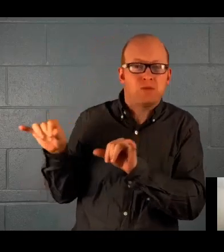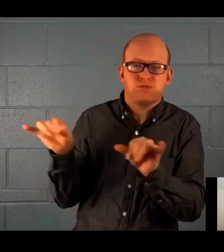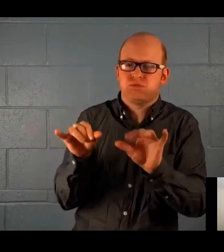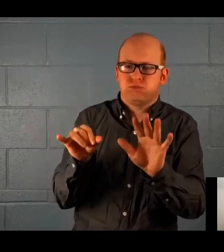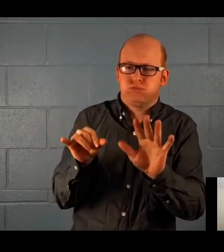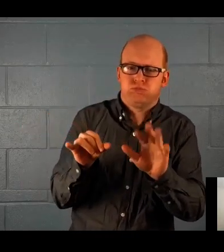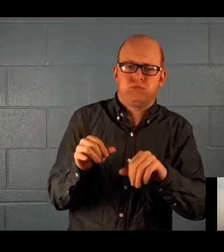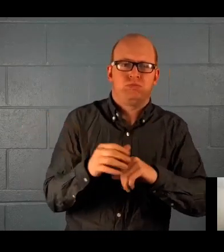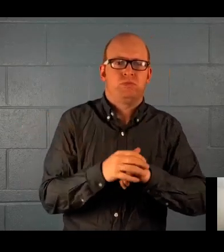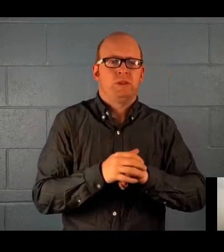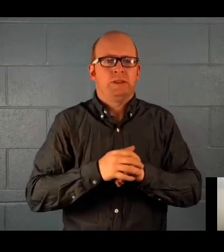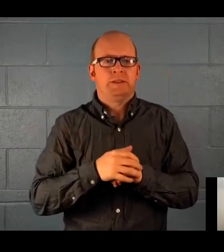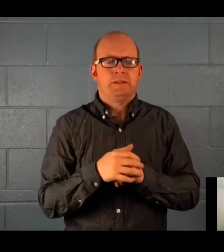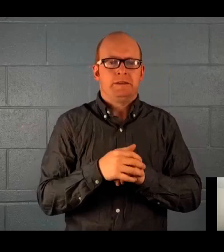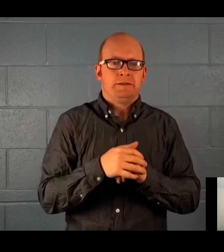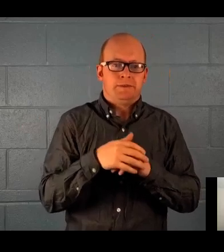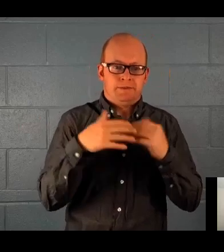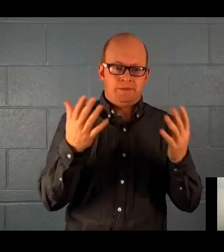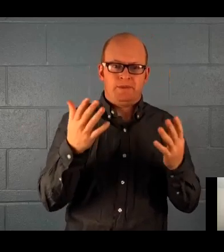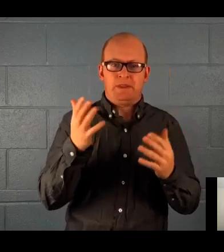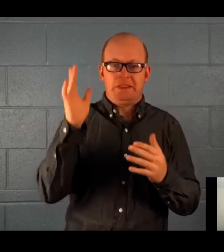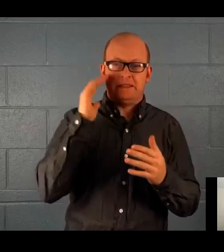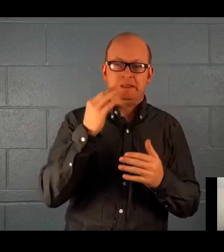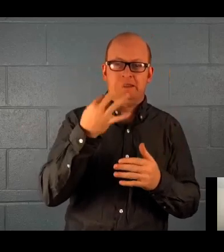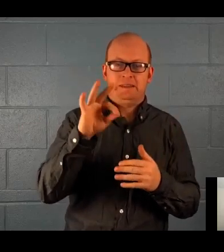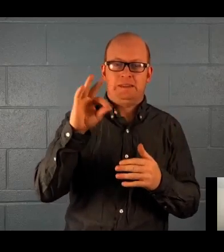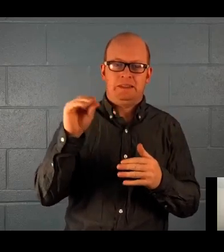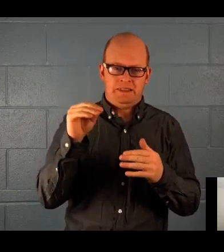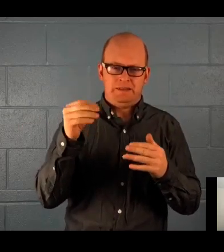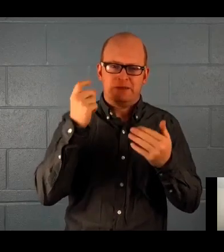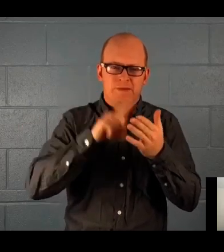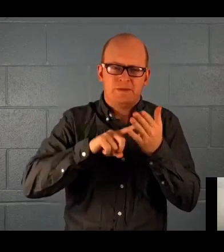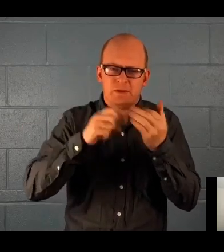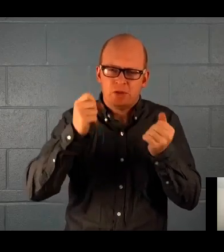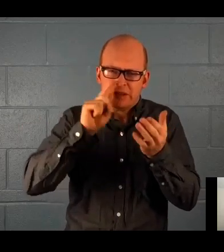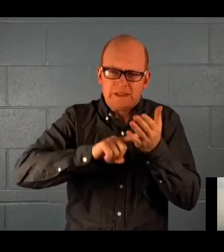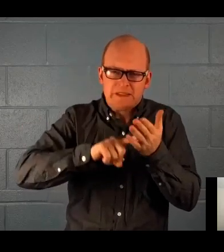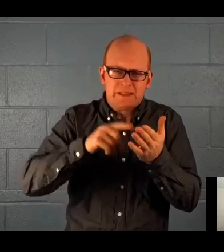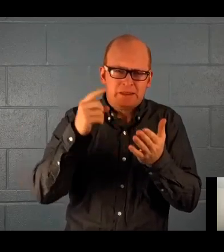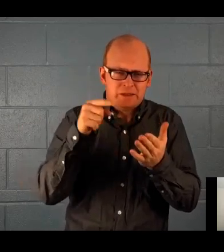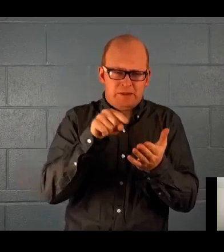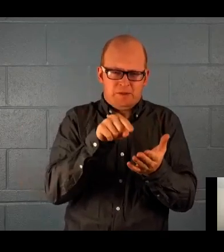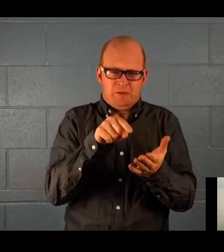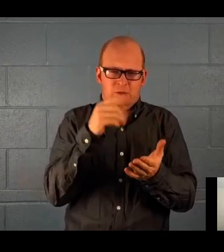set out to find any small way that the shaker 1 mice might look different from a normal mouse.